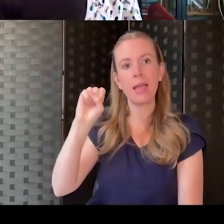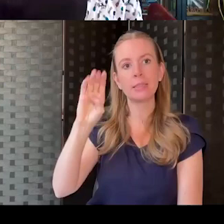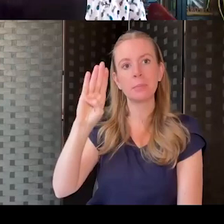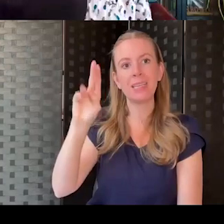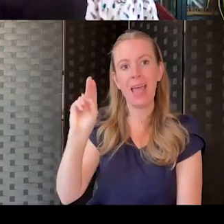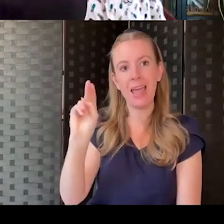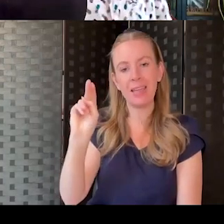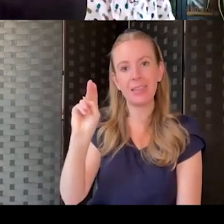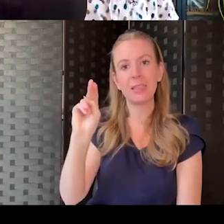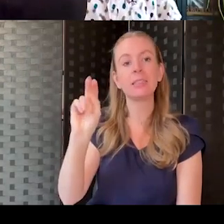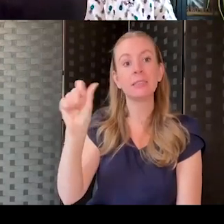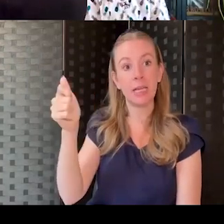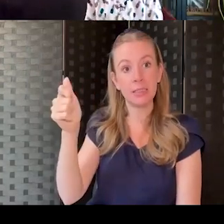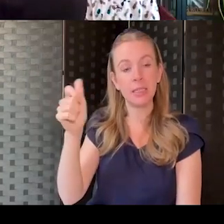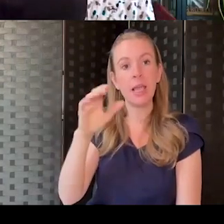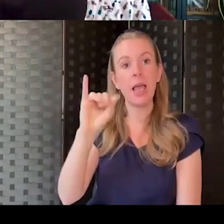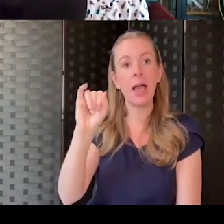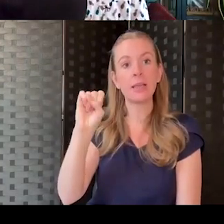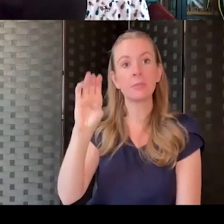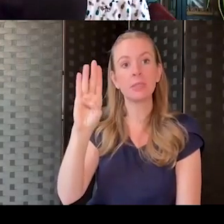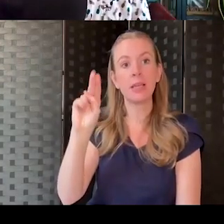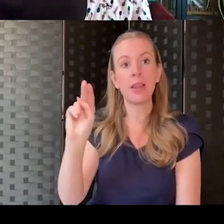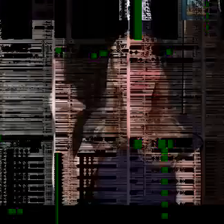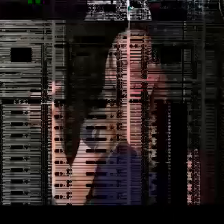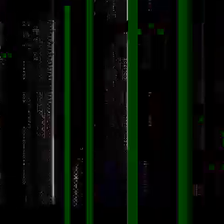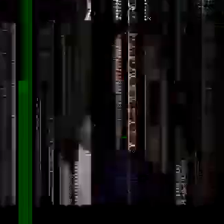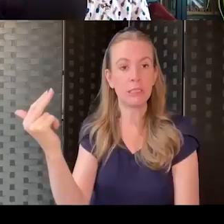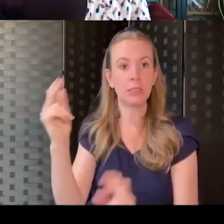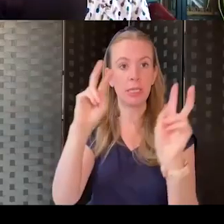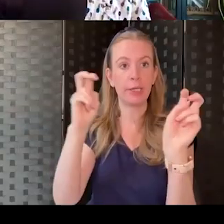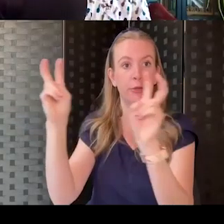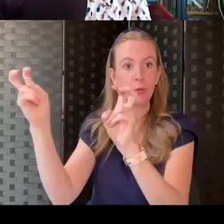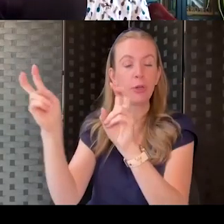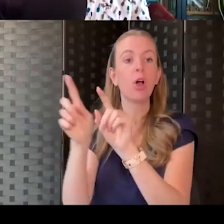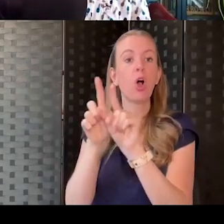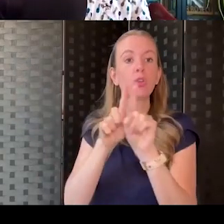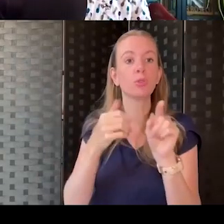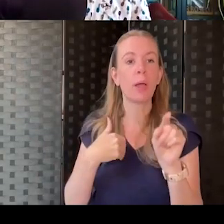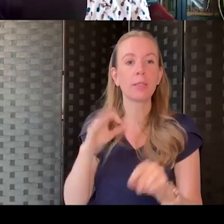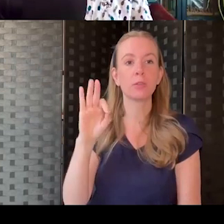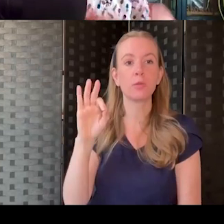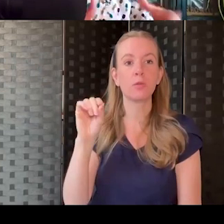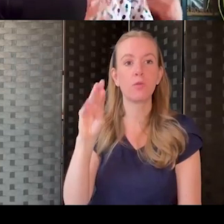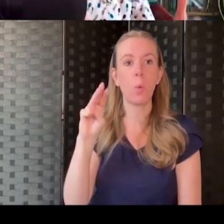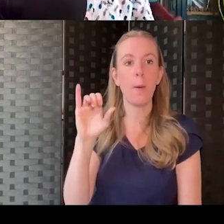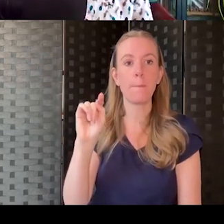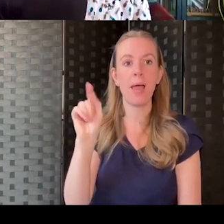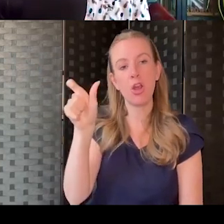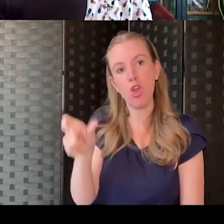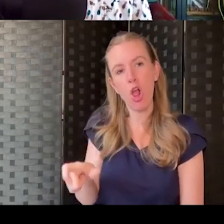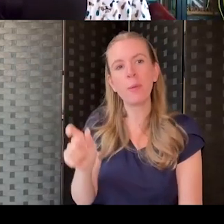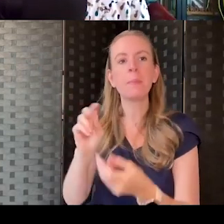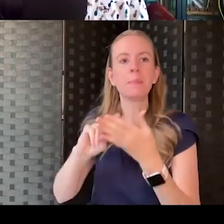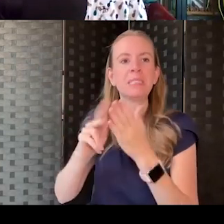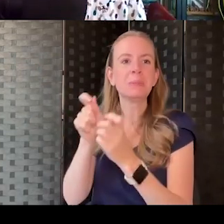ISBN 10 and ISBN 13 headers. It also has a format column, specific media formats, that spans column